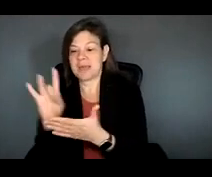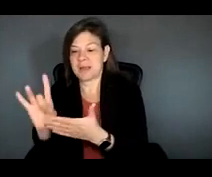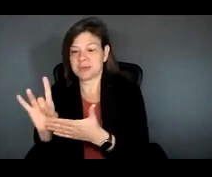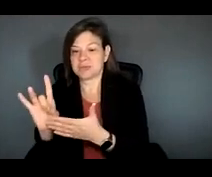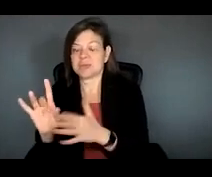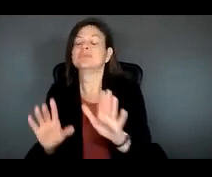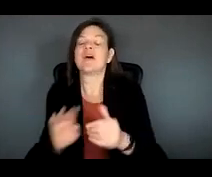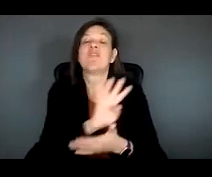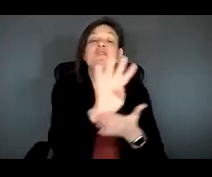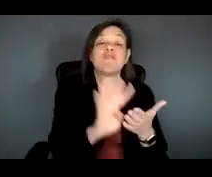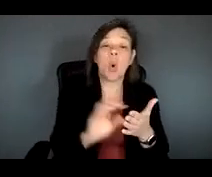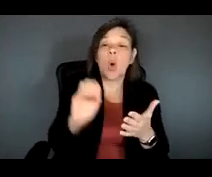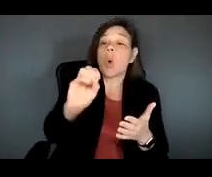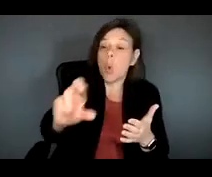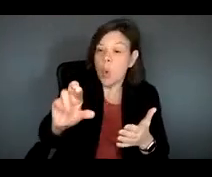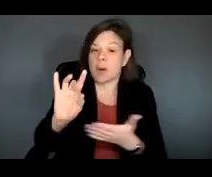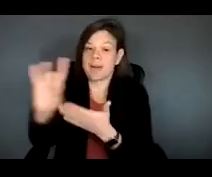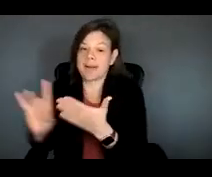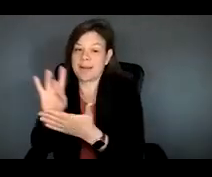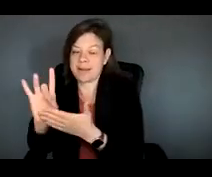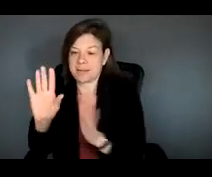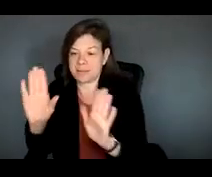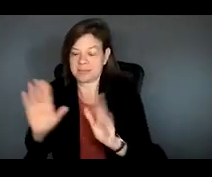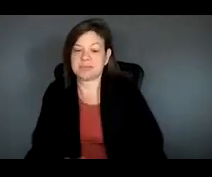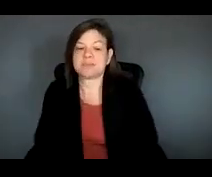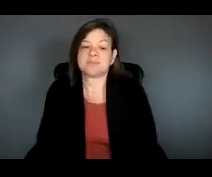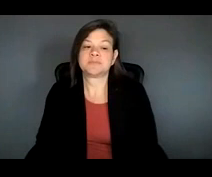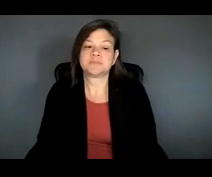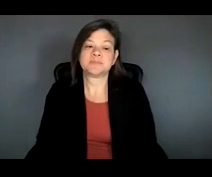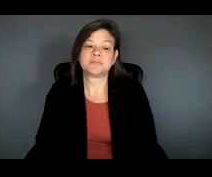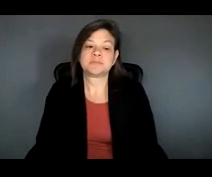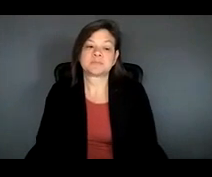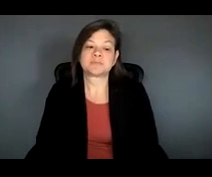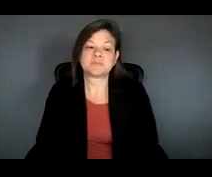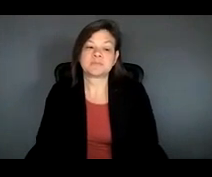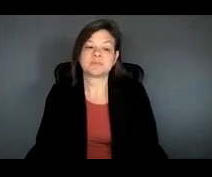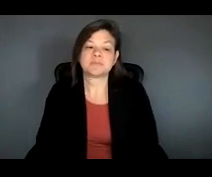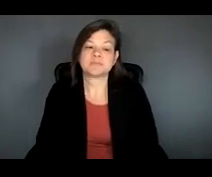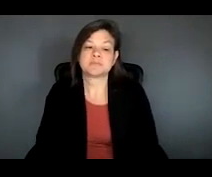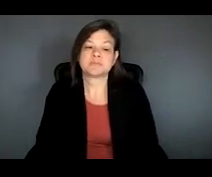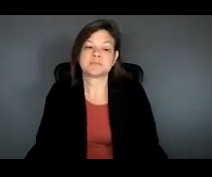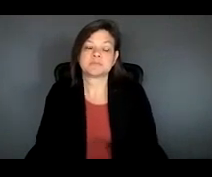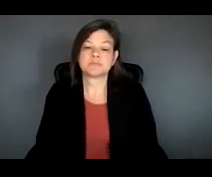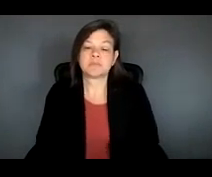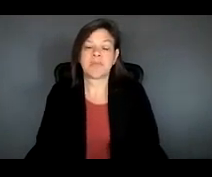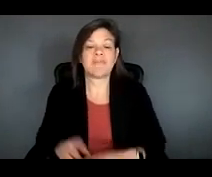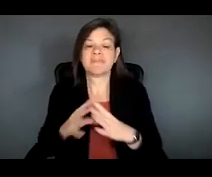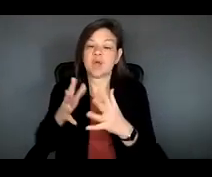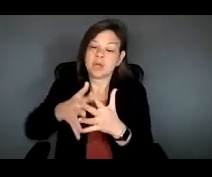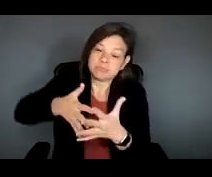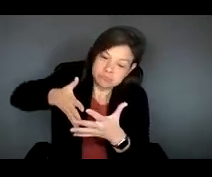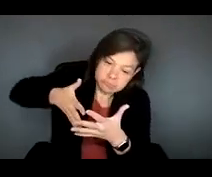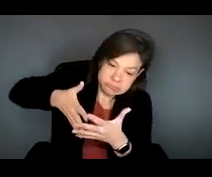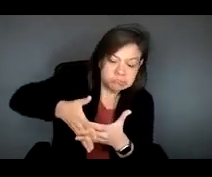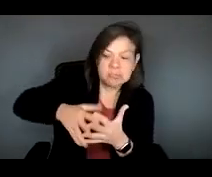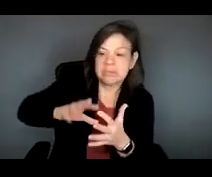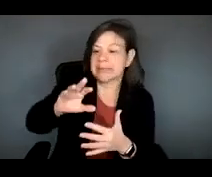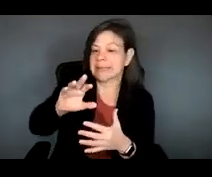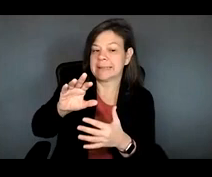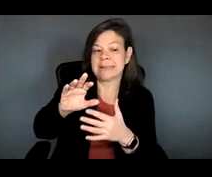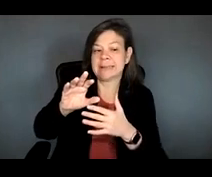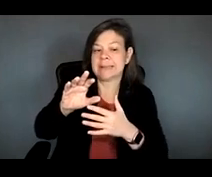or eight hours. So we're talking about a very immersive experience where the participants